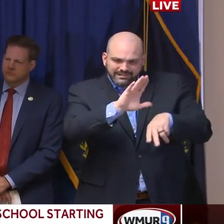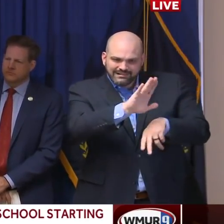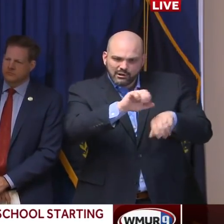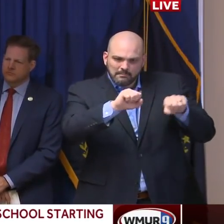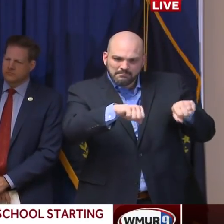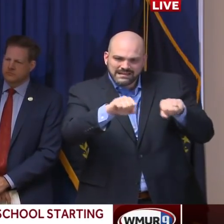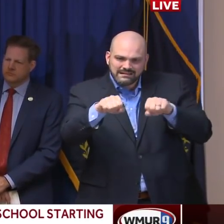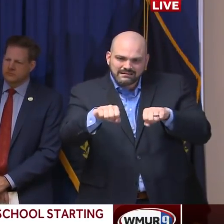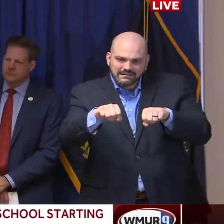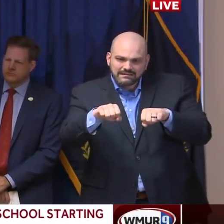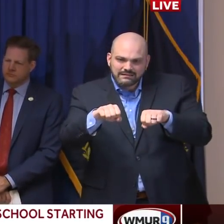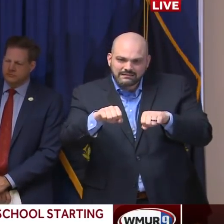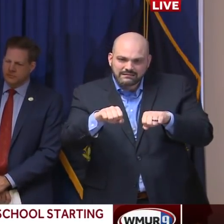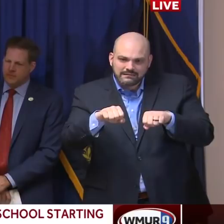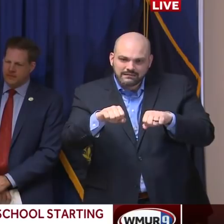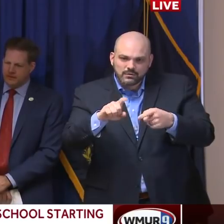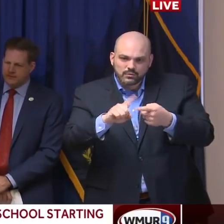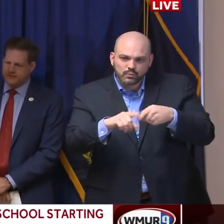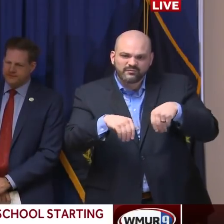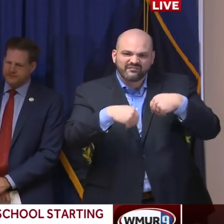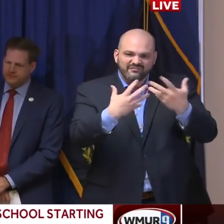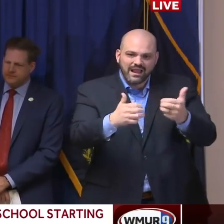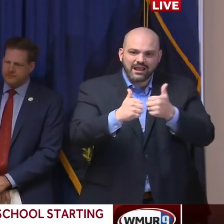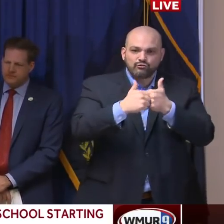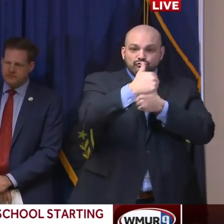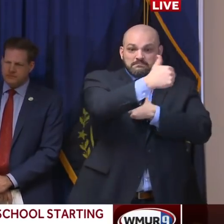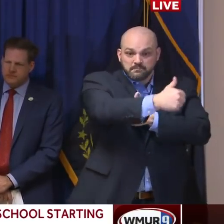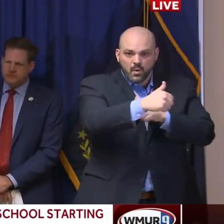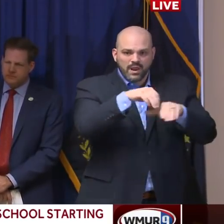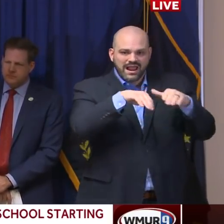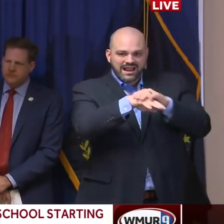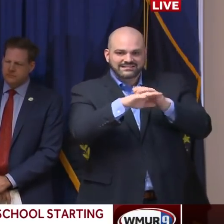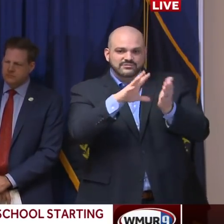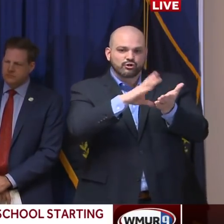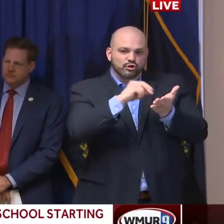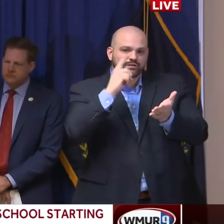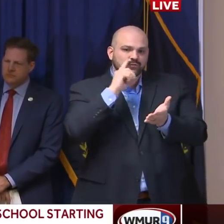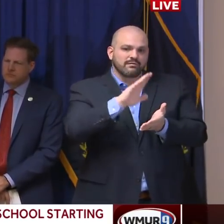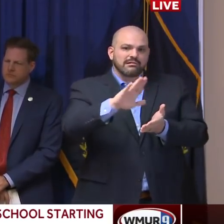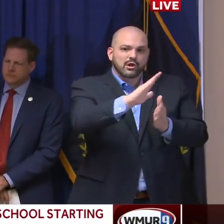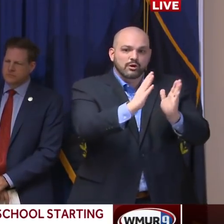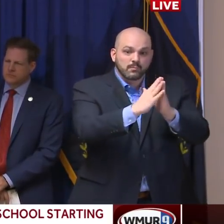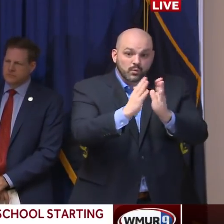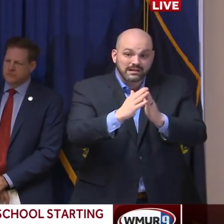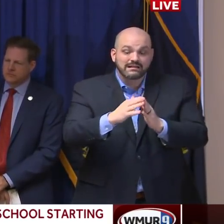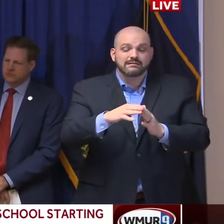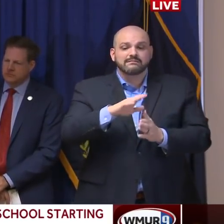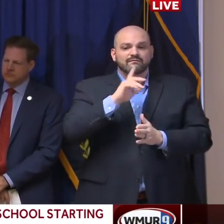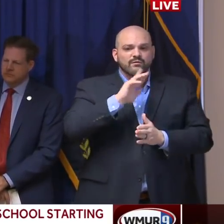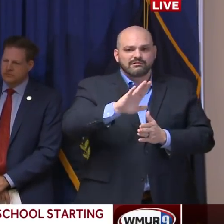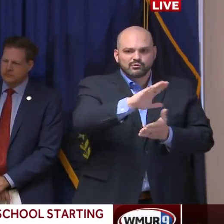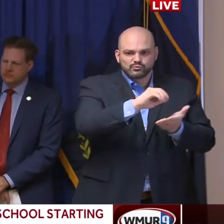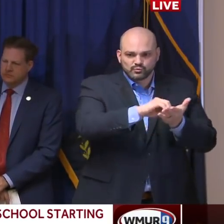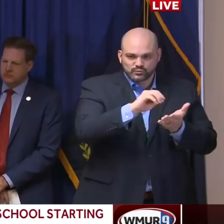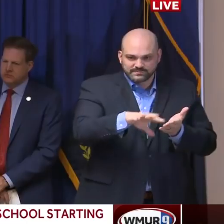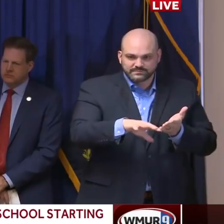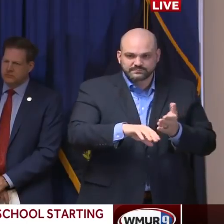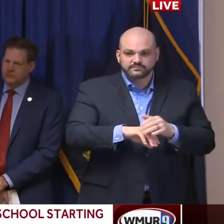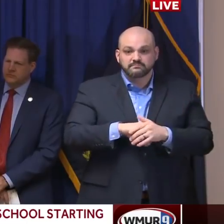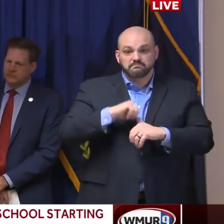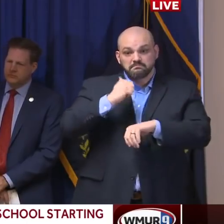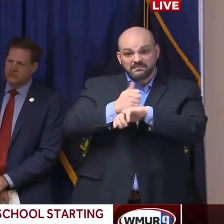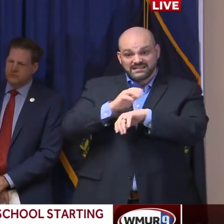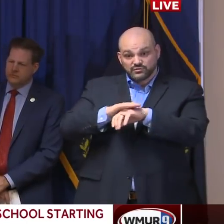WE WENT OUT TO THE SCHOOLS AND ASSESSED THEIR CAPACITY TO BE ABLE TO IMPLEMENT REMOTE INSTRUCTION AND REMOTE SUPPORT FOR THEIR COMMUNITIES OF STUDENTS.